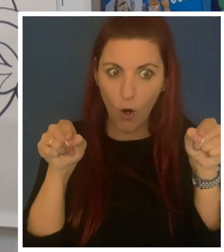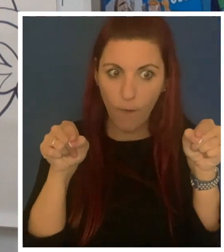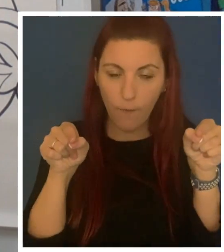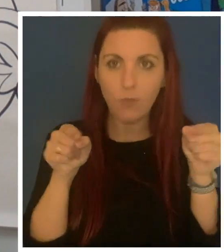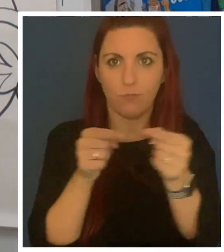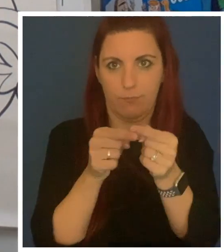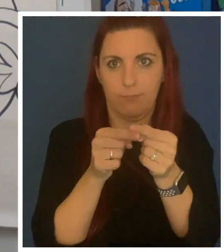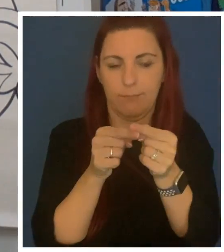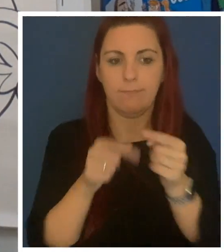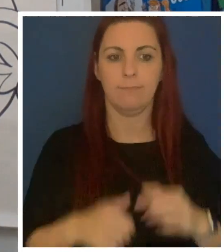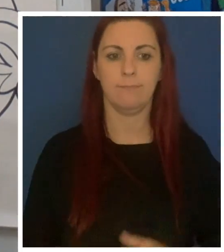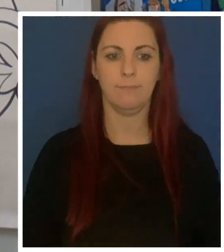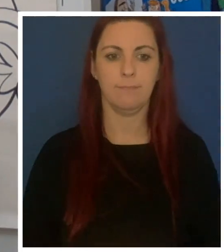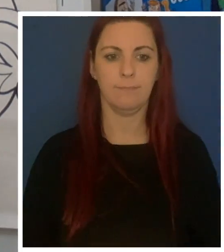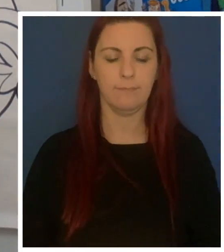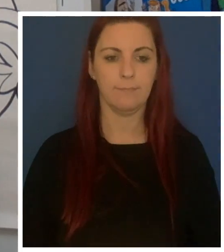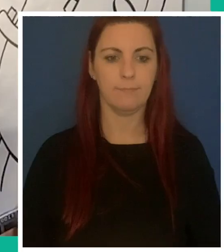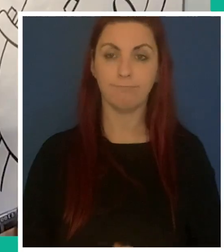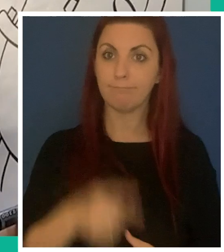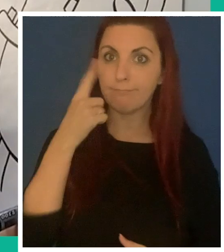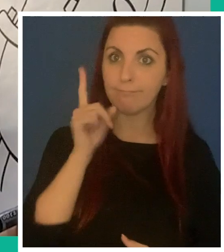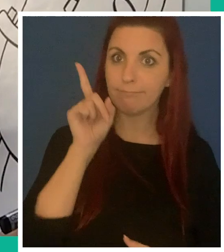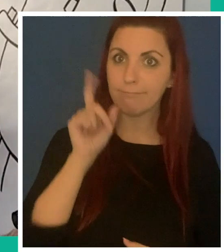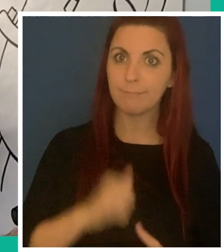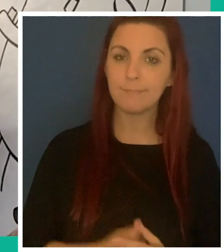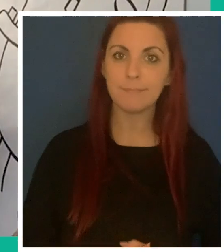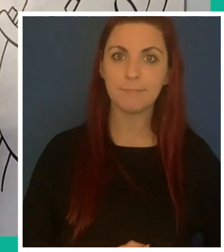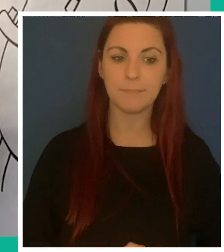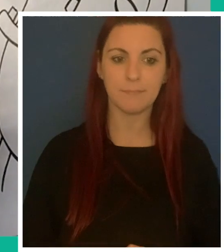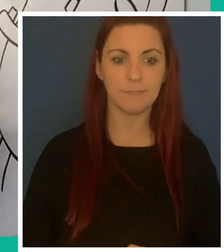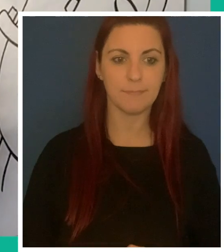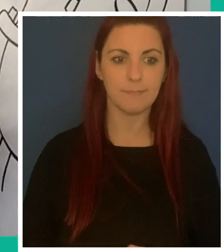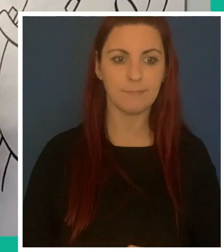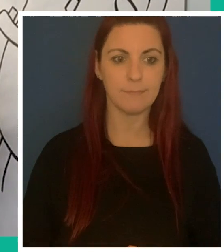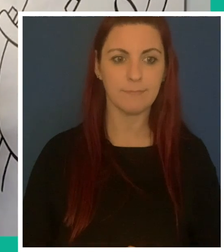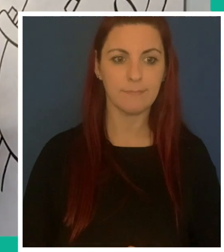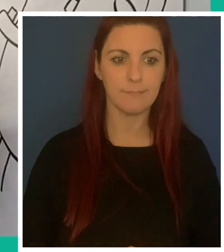then straight across the bottom. So we're going to draw one here, straight across the top, curvy, curvy,